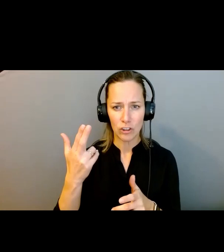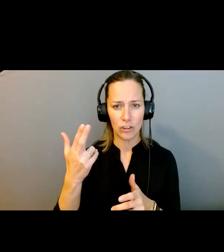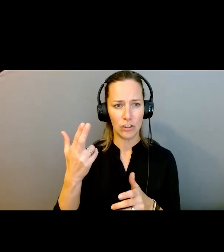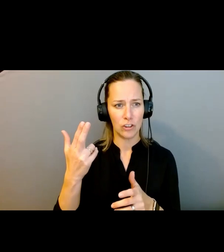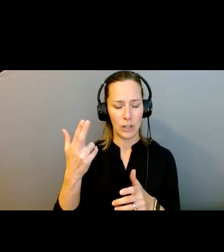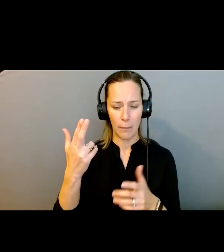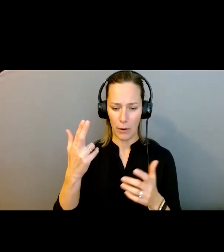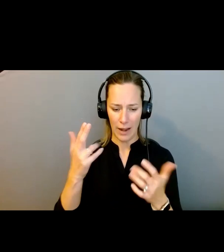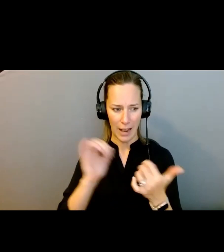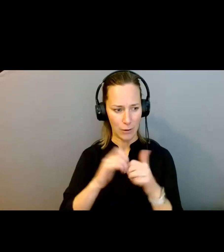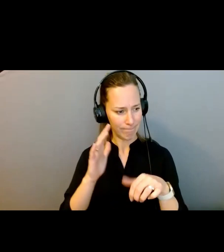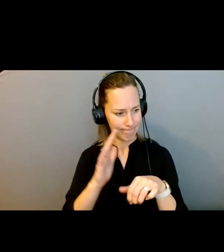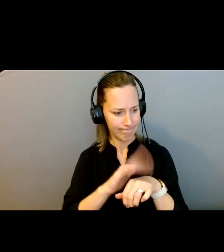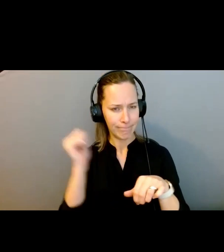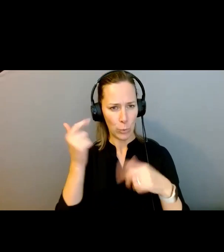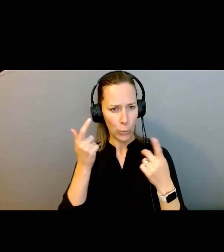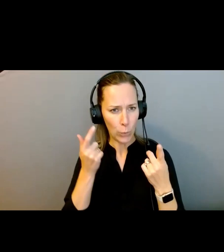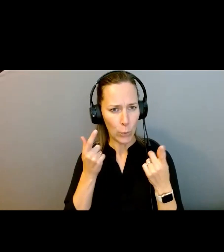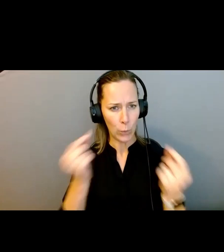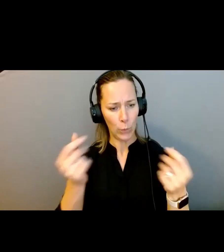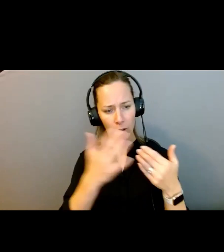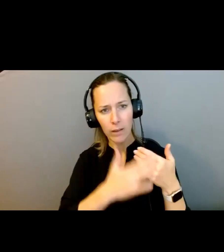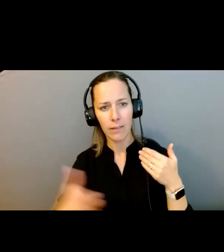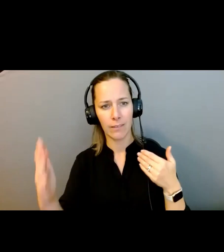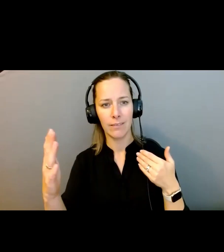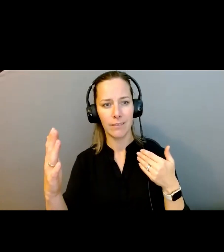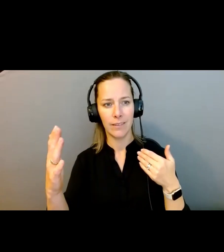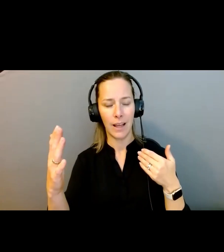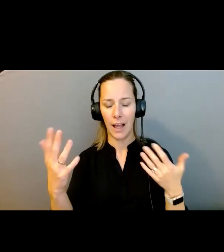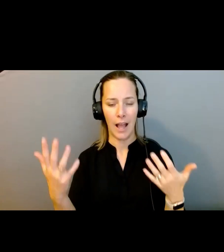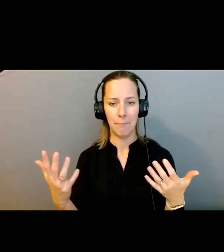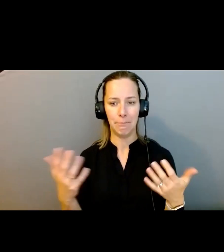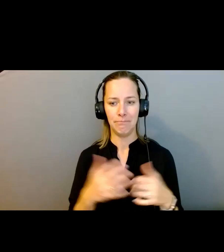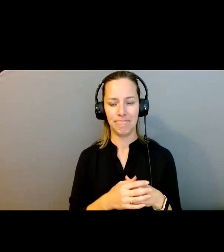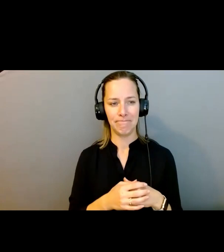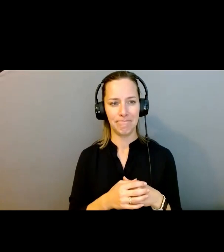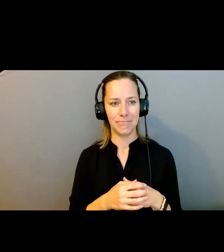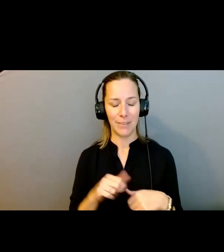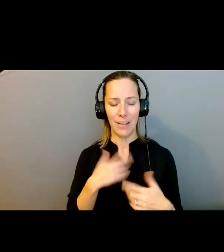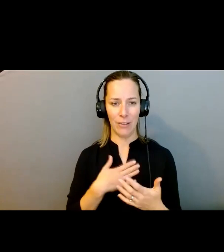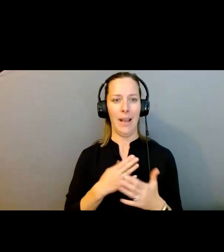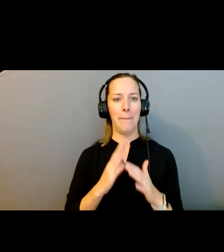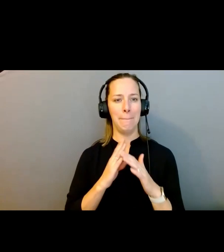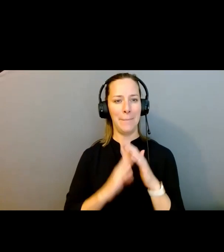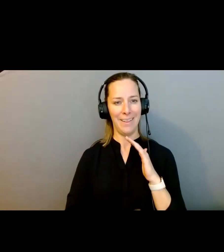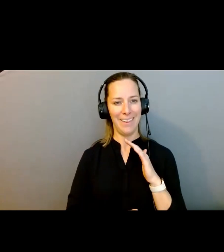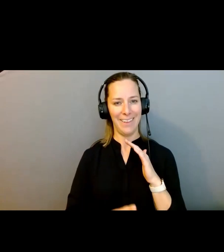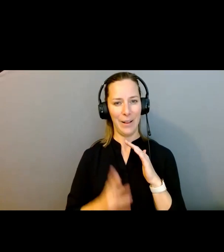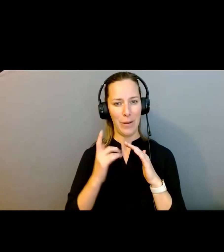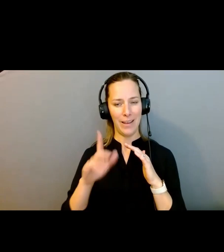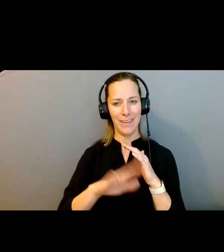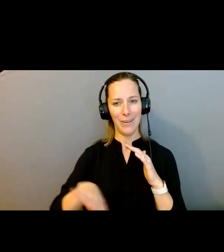to action. I feel really humbled by this idea around the way in which we need to own this,